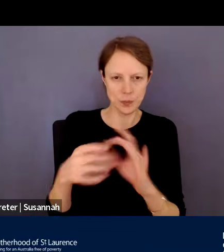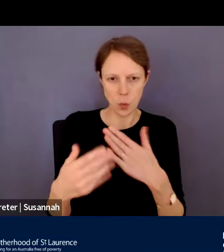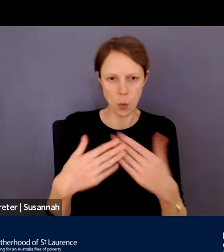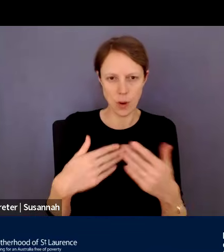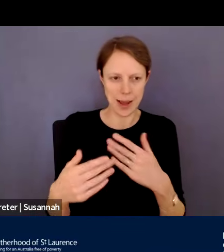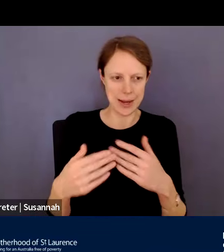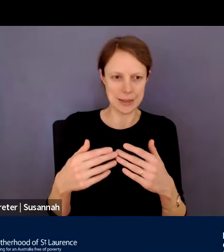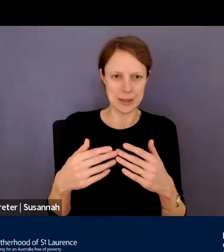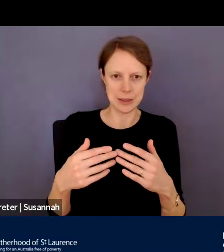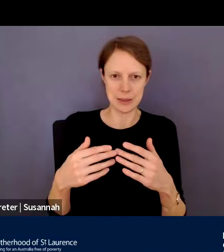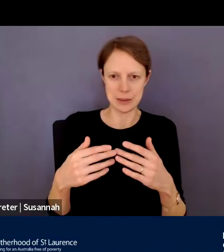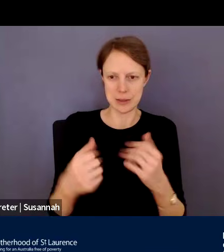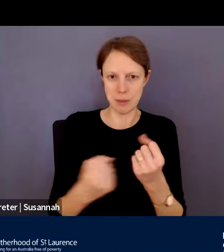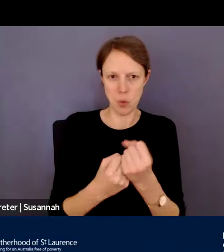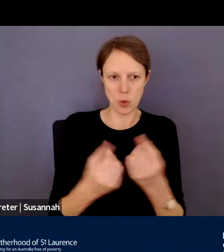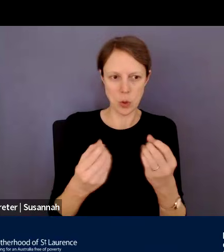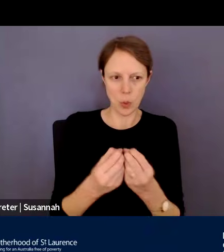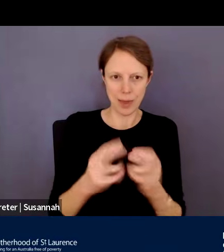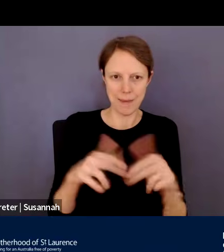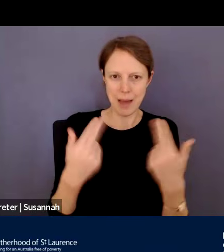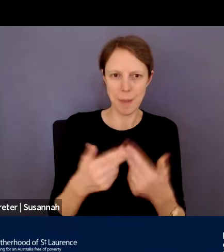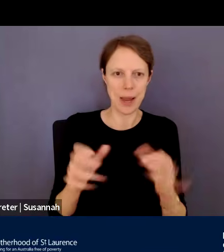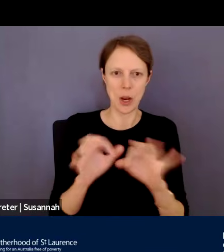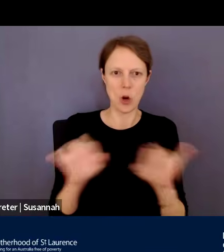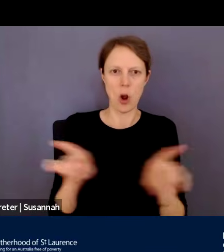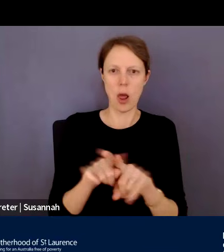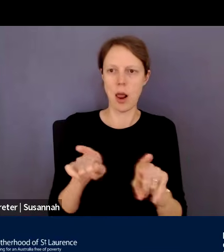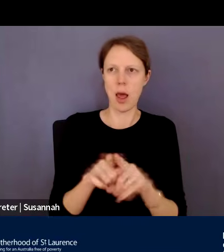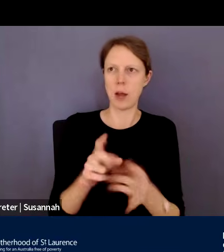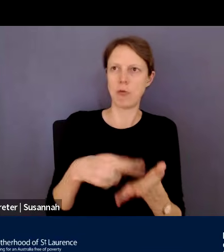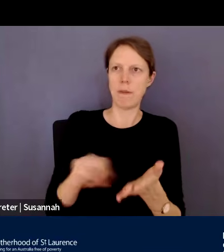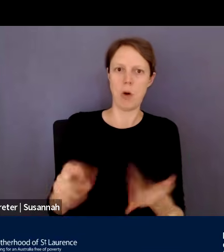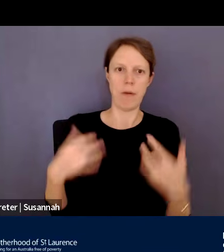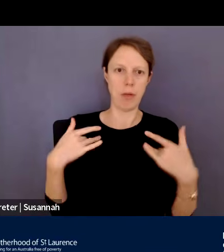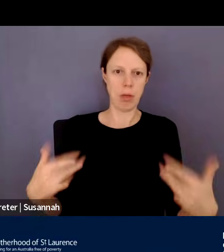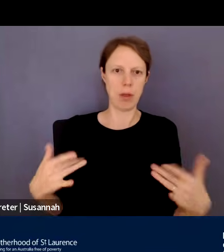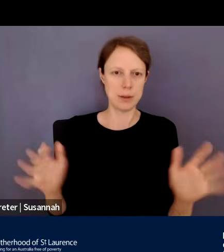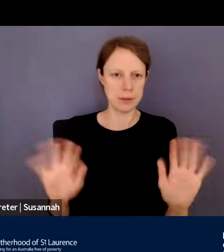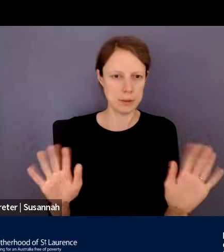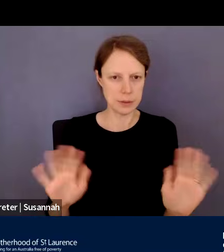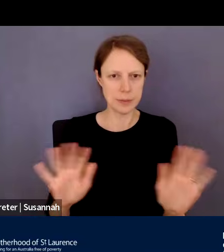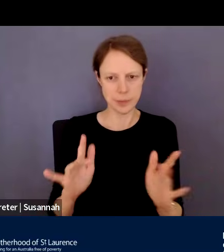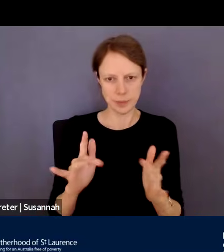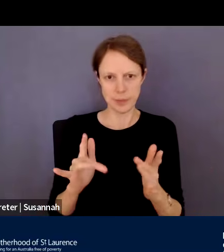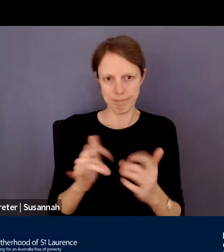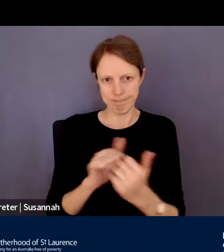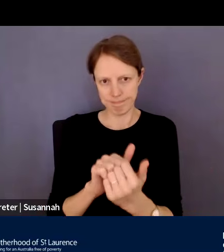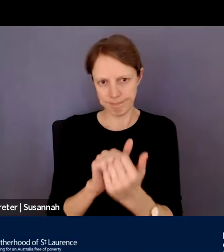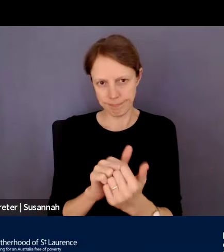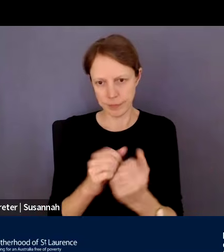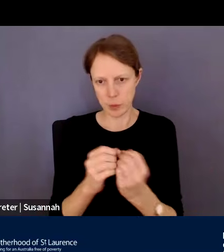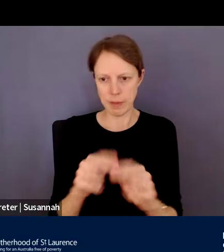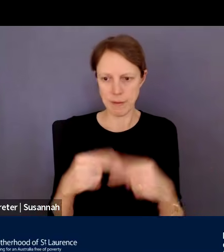a referral form sent off and hoping that it lands. So we're very lucky within the Brotherhood